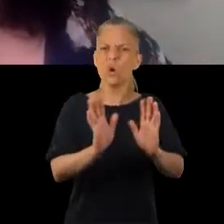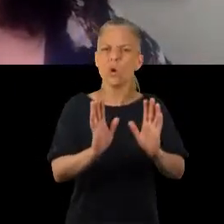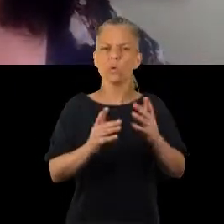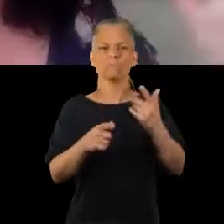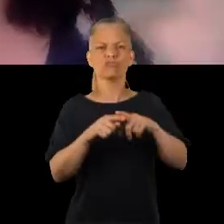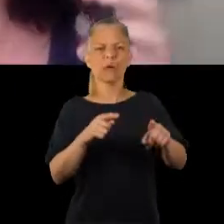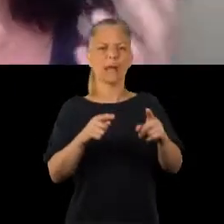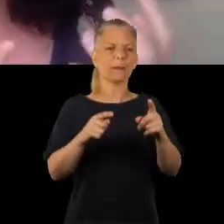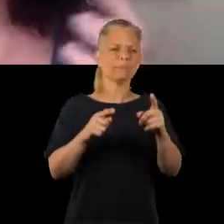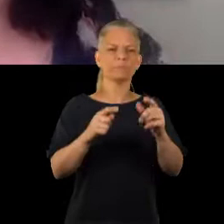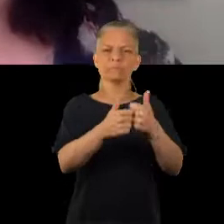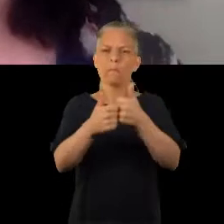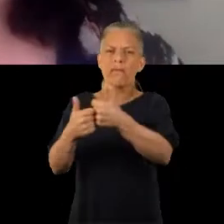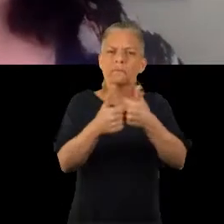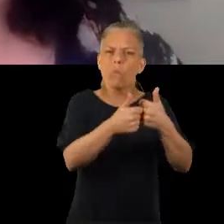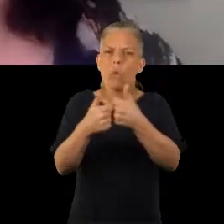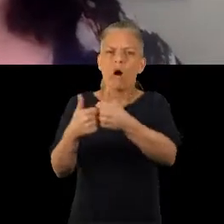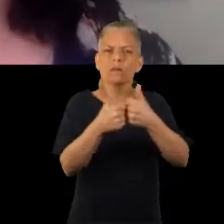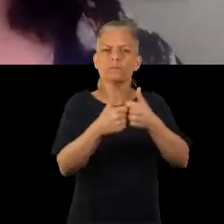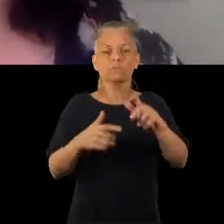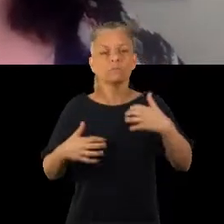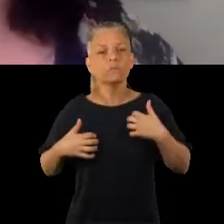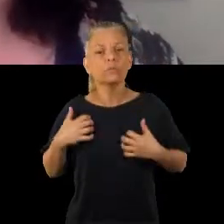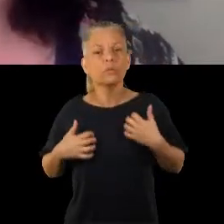today. Yeah That’s like, one of the most interesting questions about